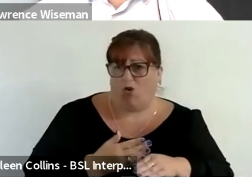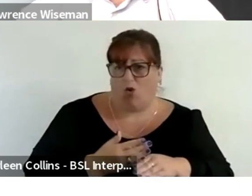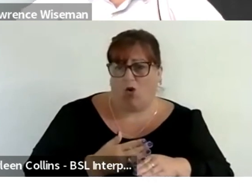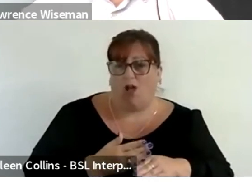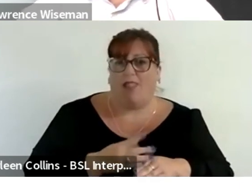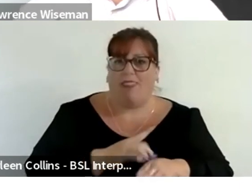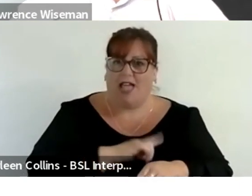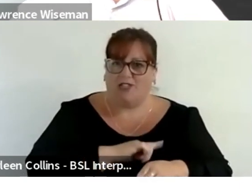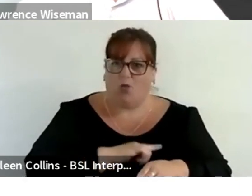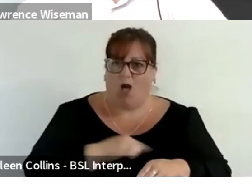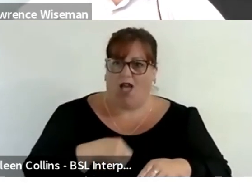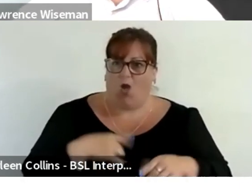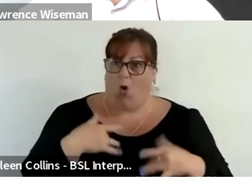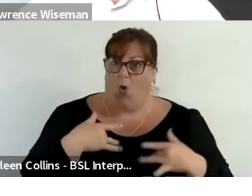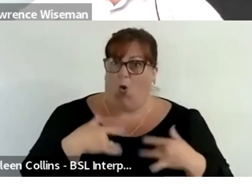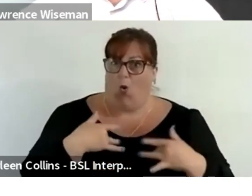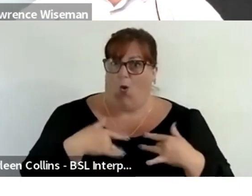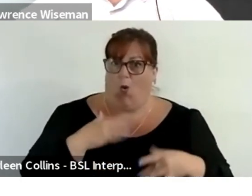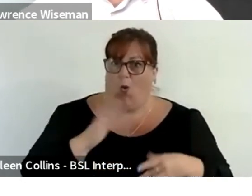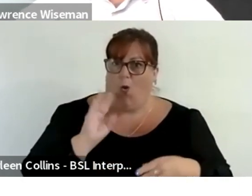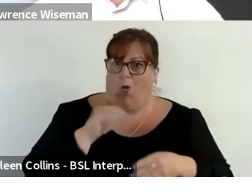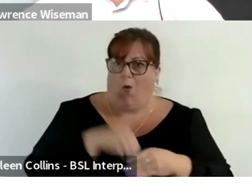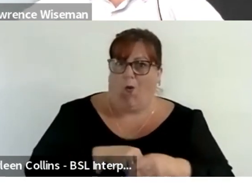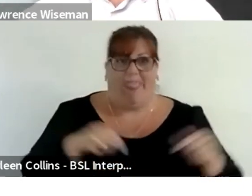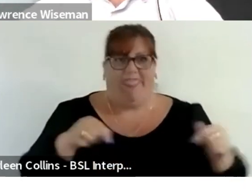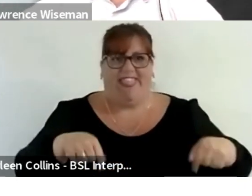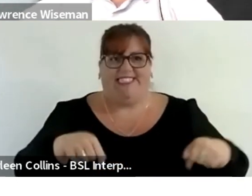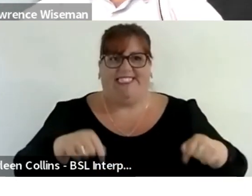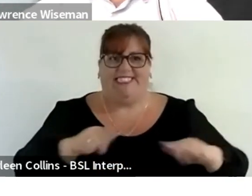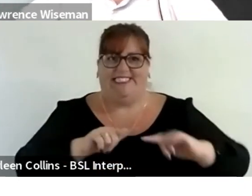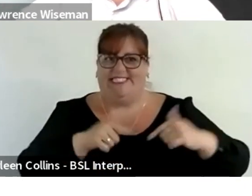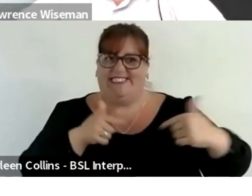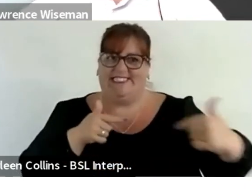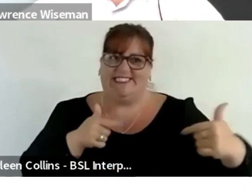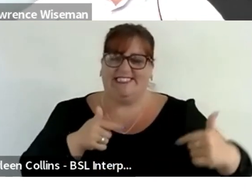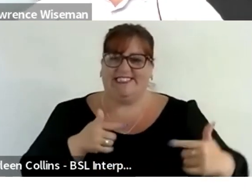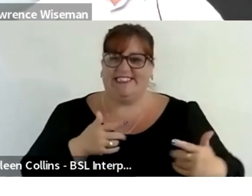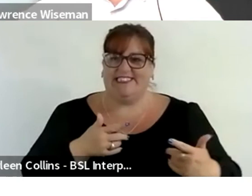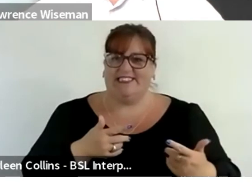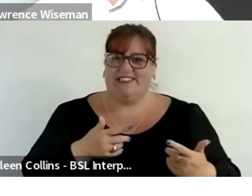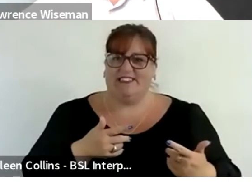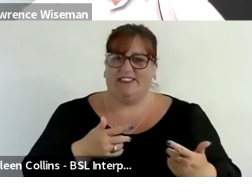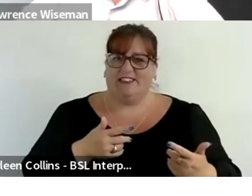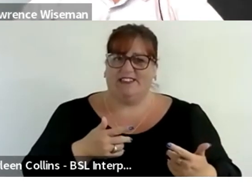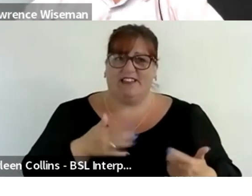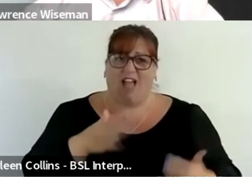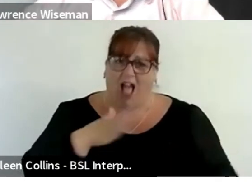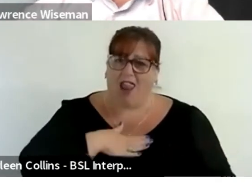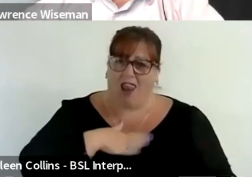I genuinely really like the firm.. it really is a very nice place to work.